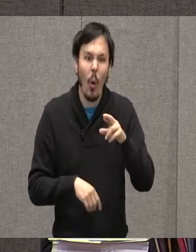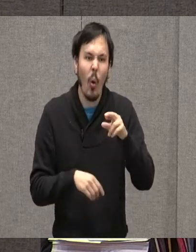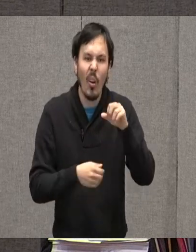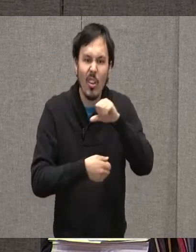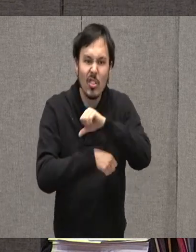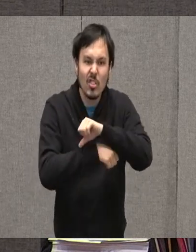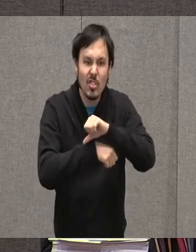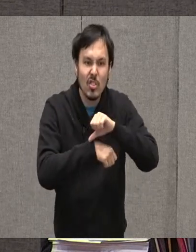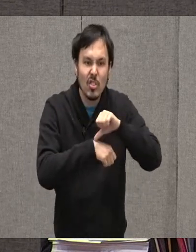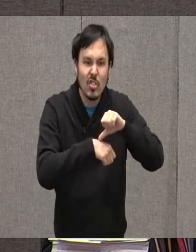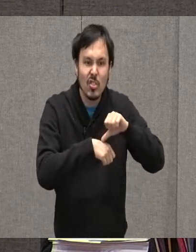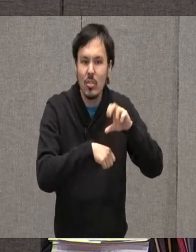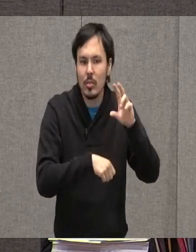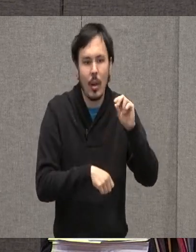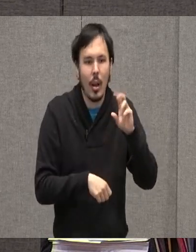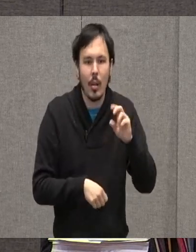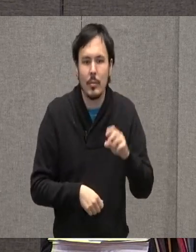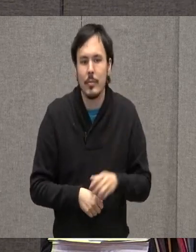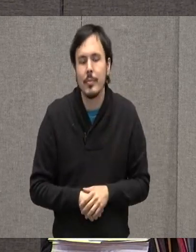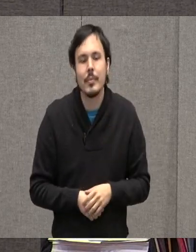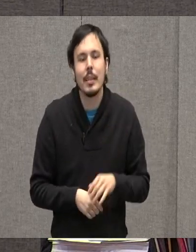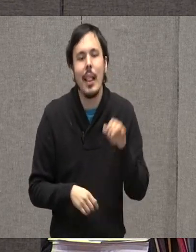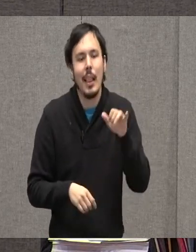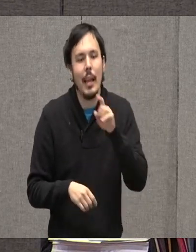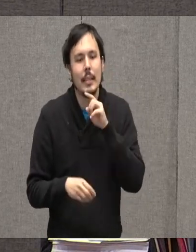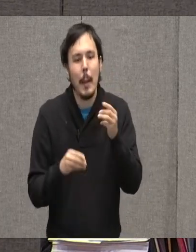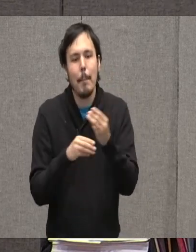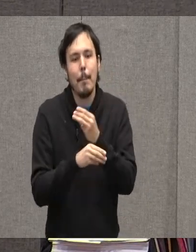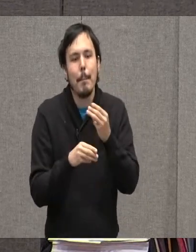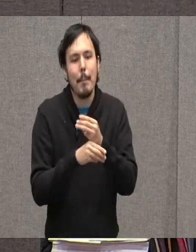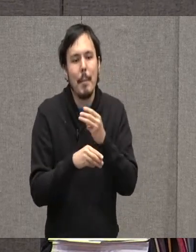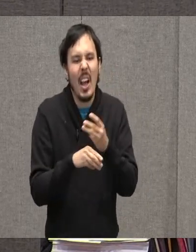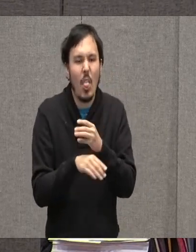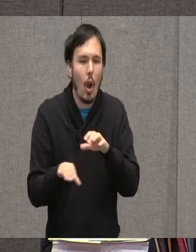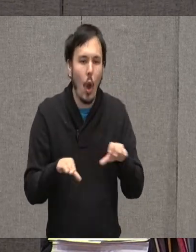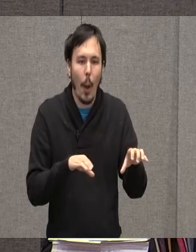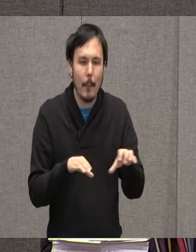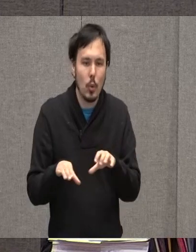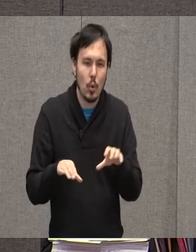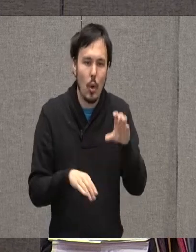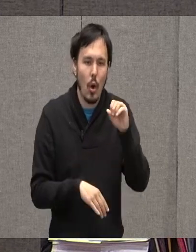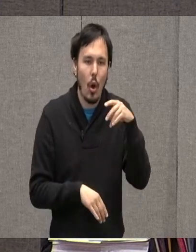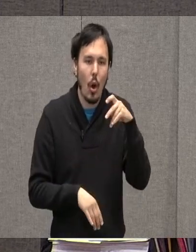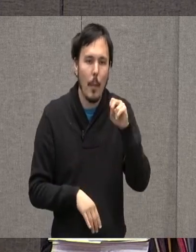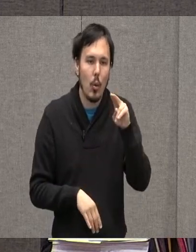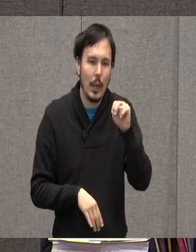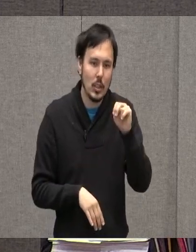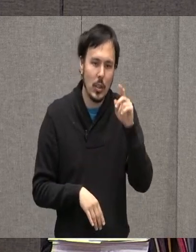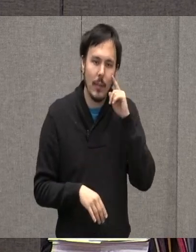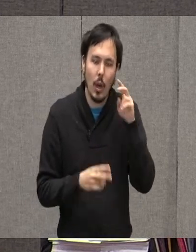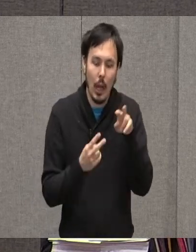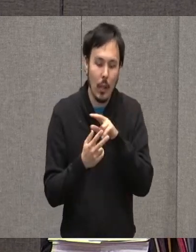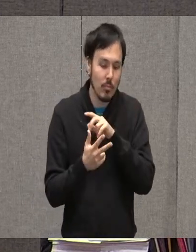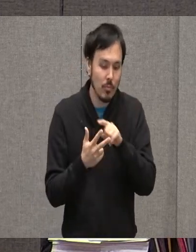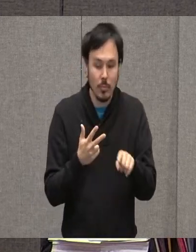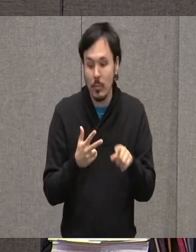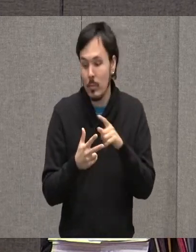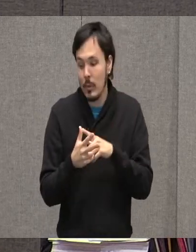no it's a mathematical operation. We're working on is it add, subtract, multiply or divide it.